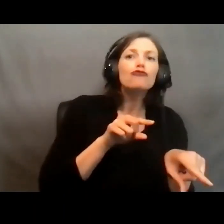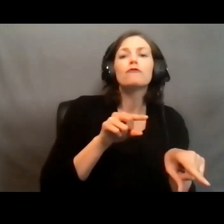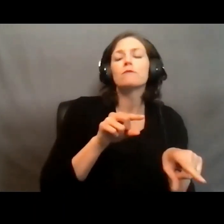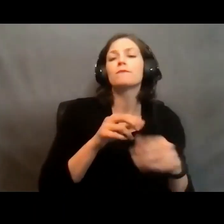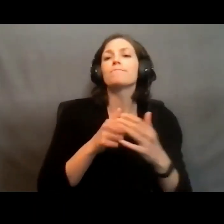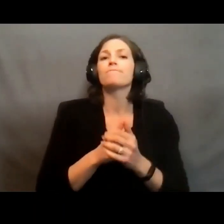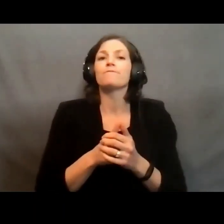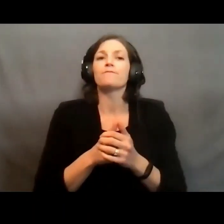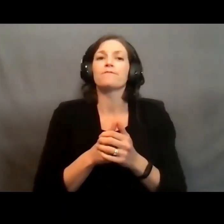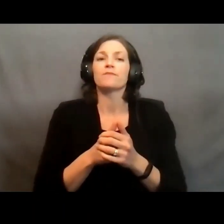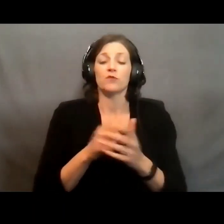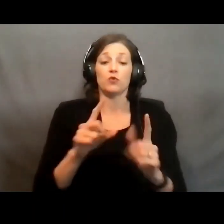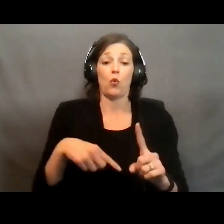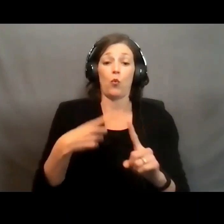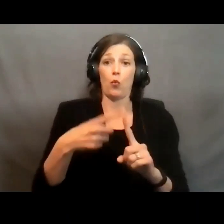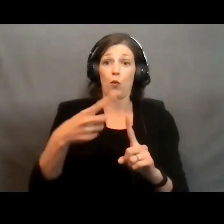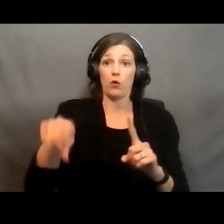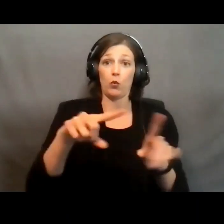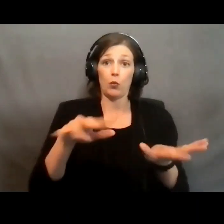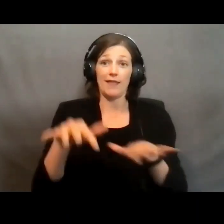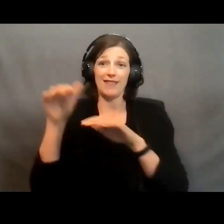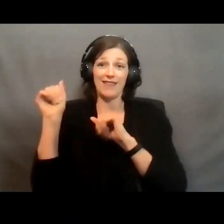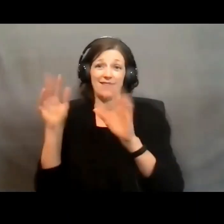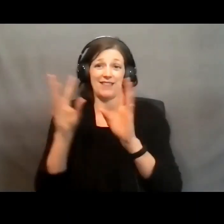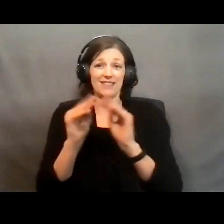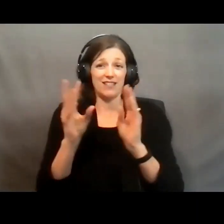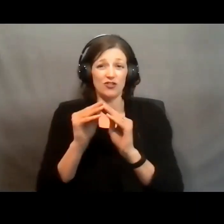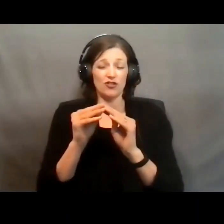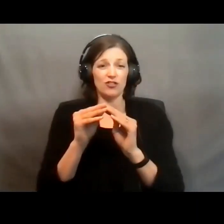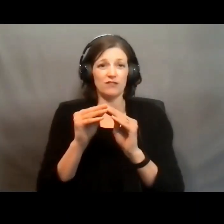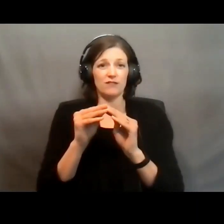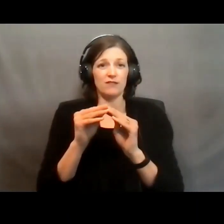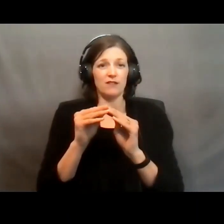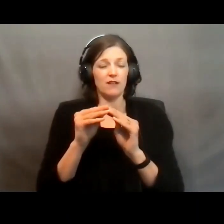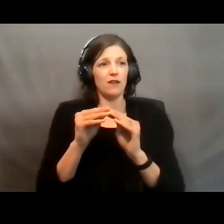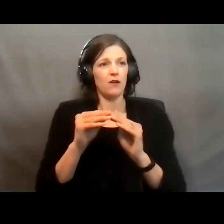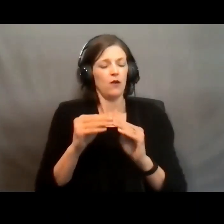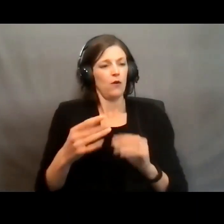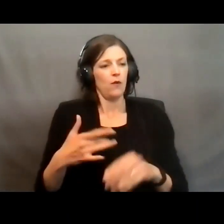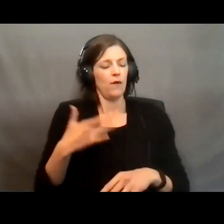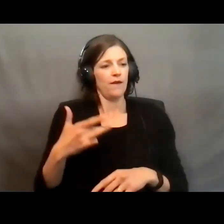when you leave that session you are not only 13:40:57 sparked in future things you might do